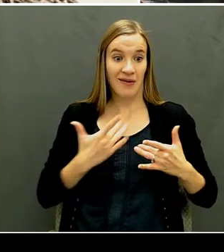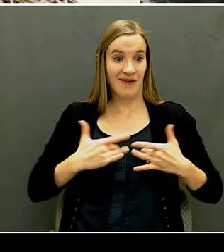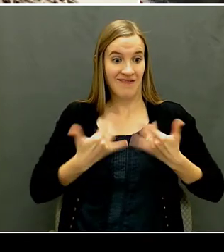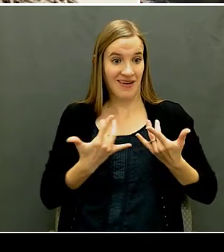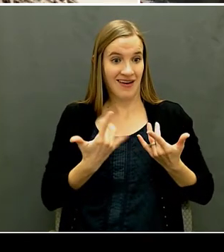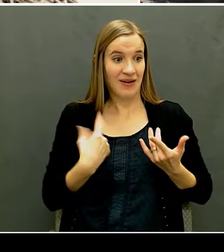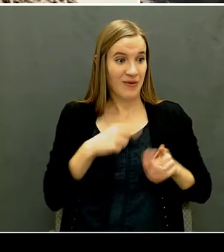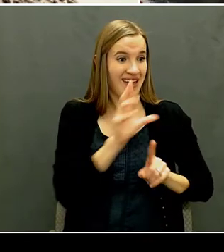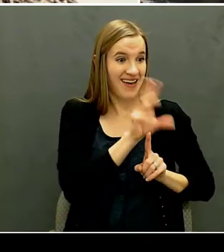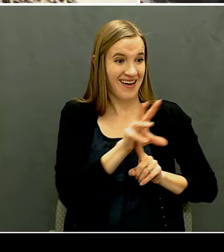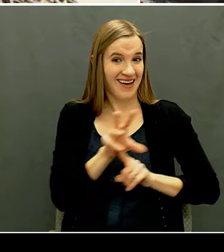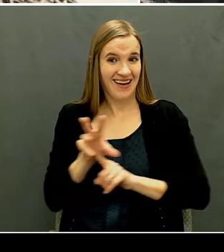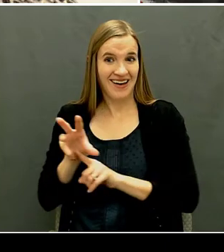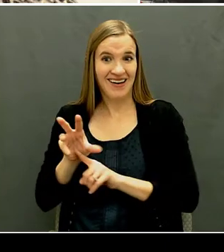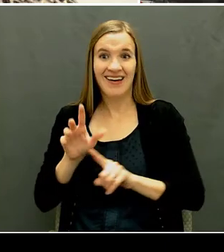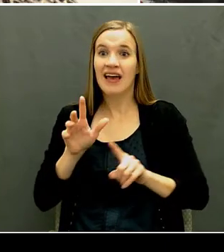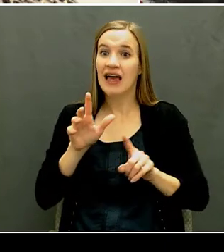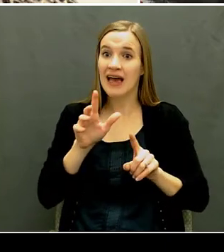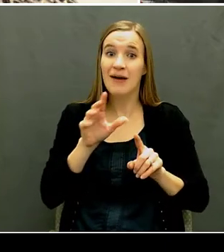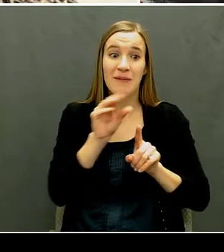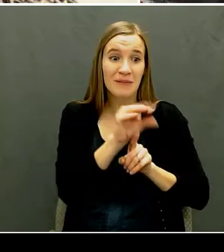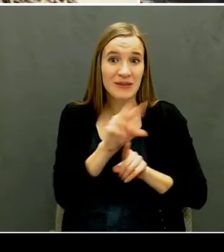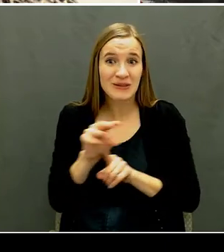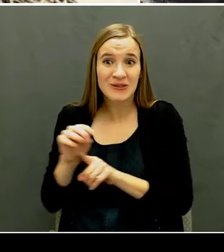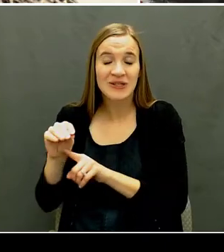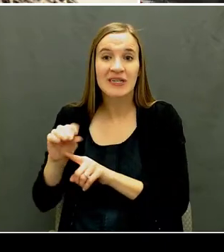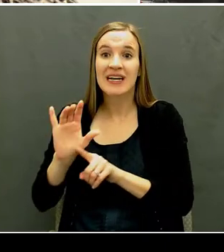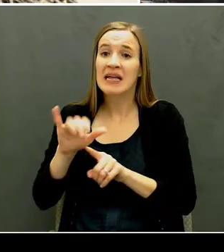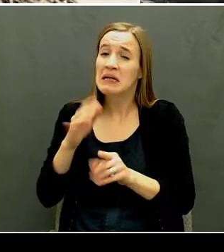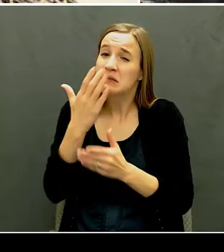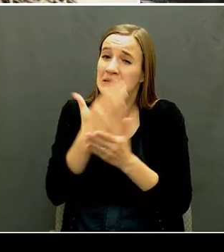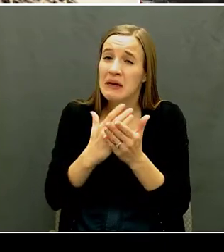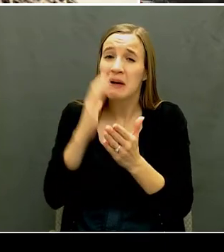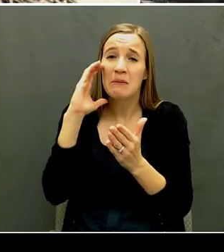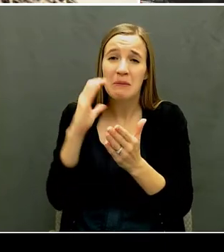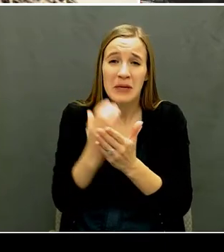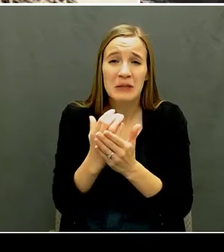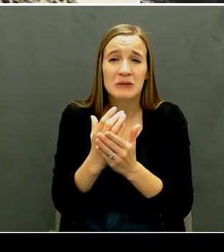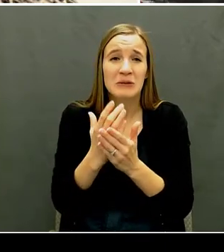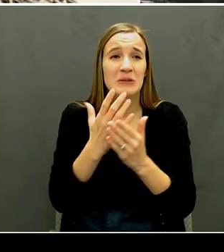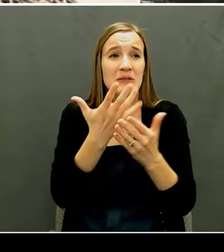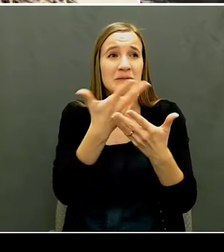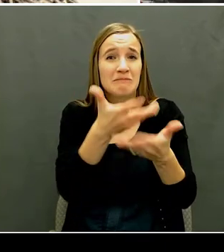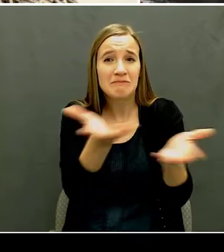have been nice. And I think that's what we've learned, since, and that was the focus of the 25th